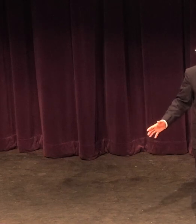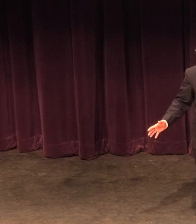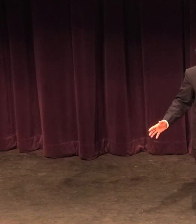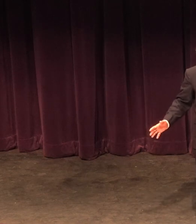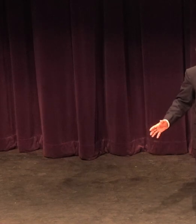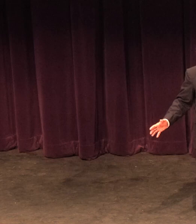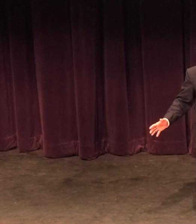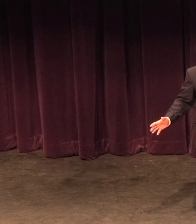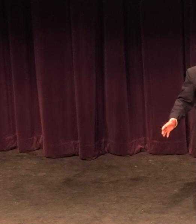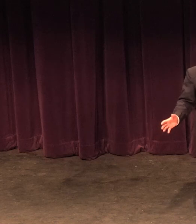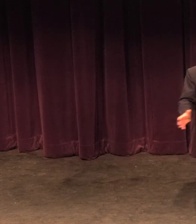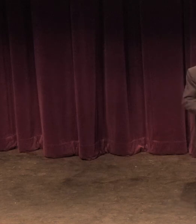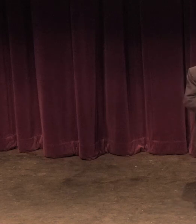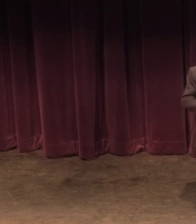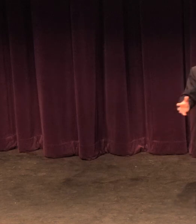class, it worked for me and I helped